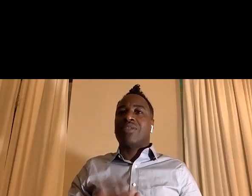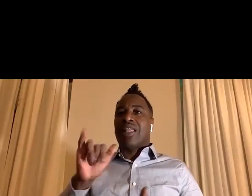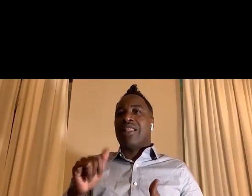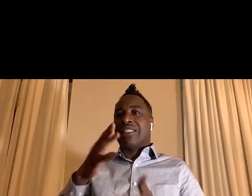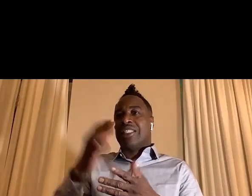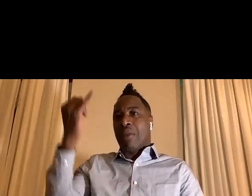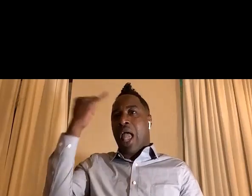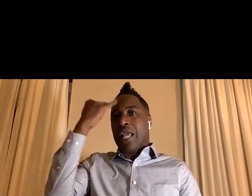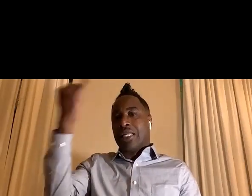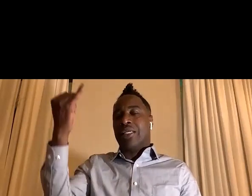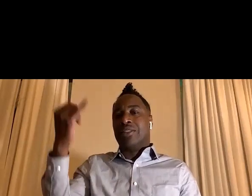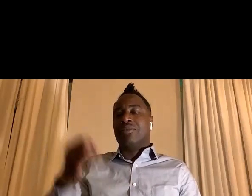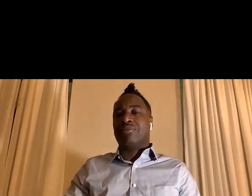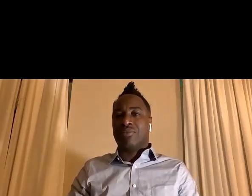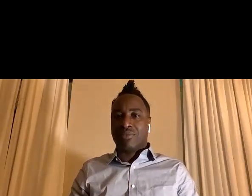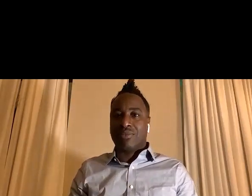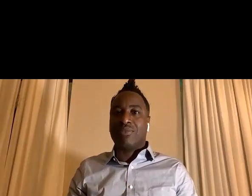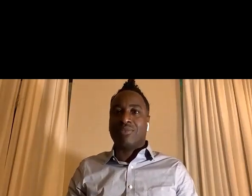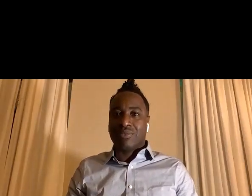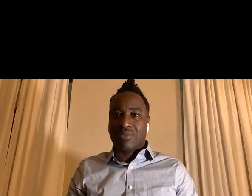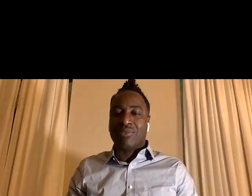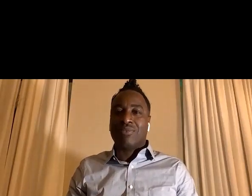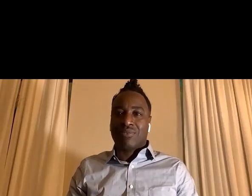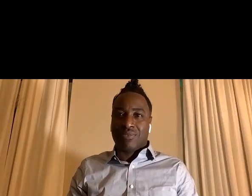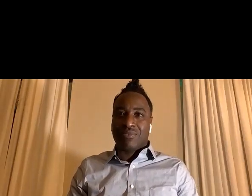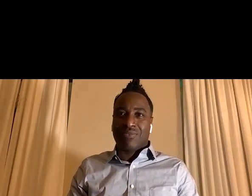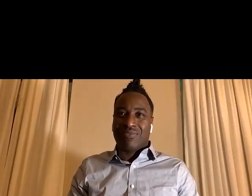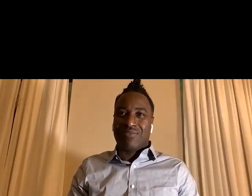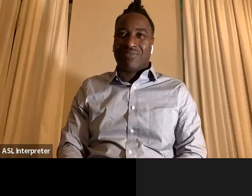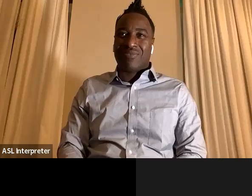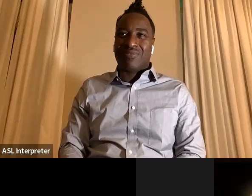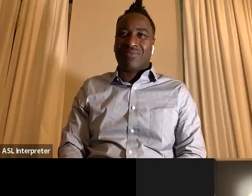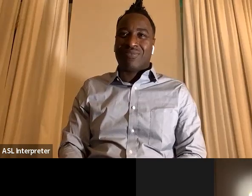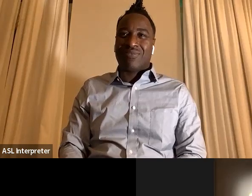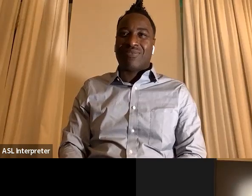that go into it. Yeah.